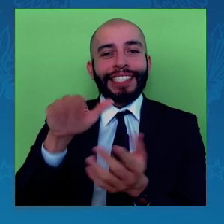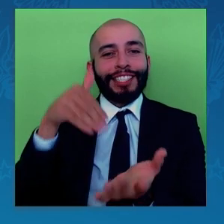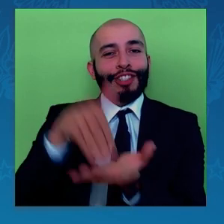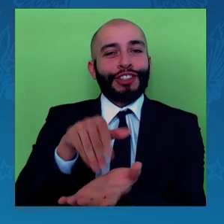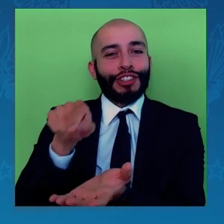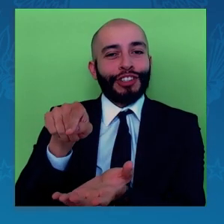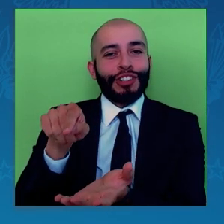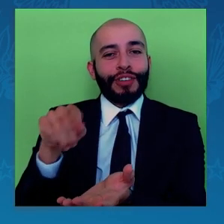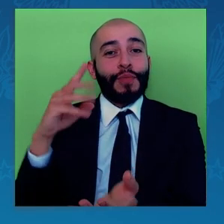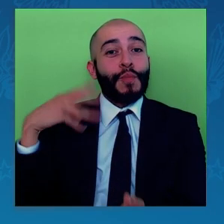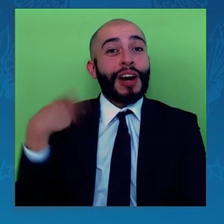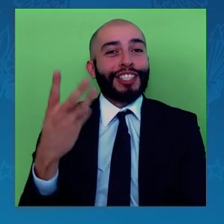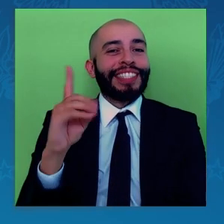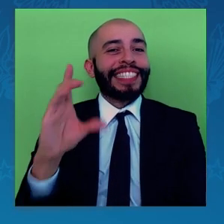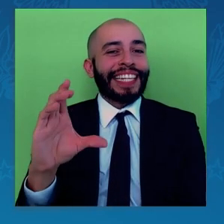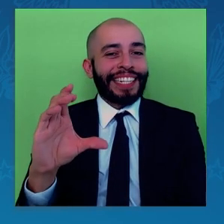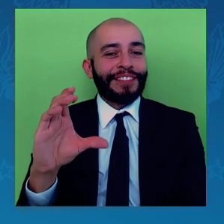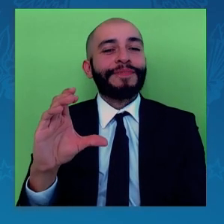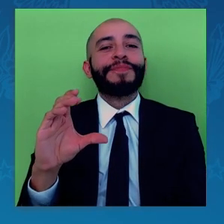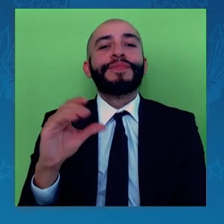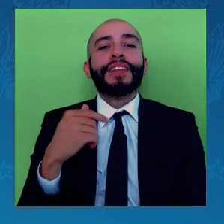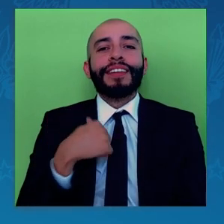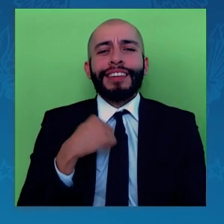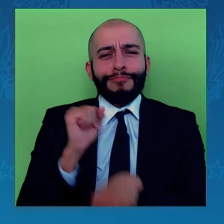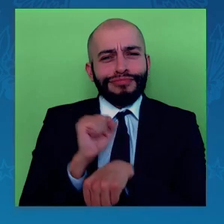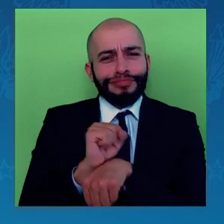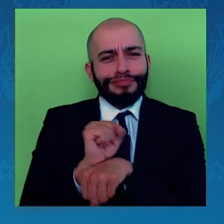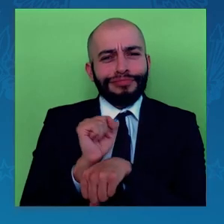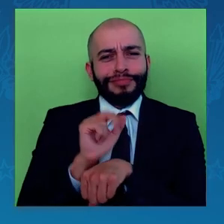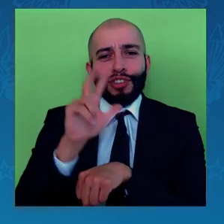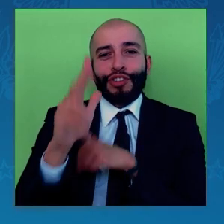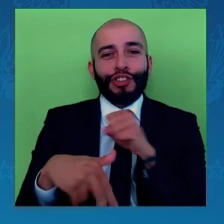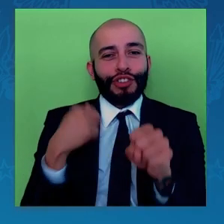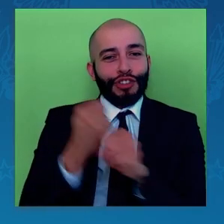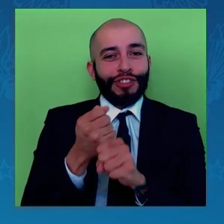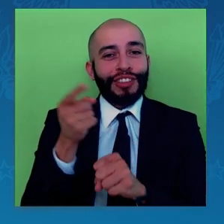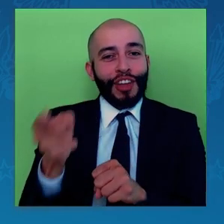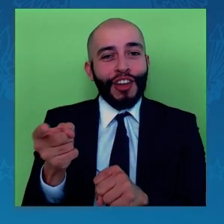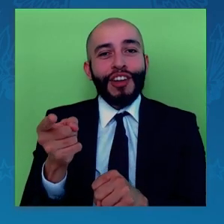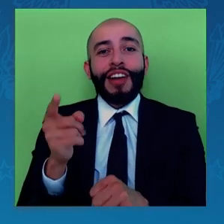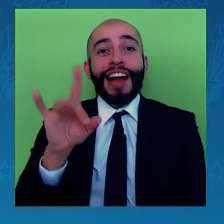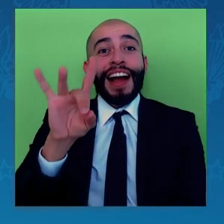and like 85 percent of National Service Corps providers chose to stay there for many years as a physician